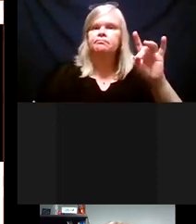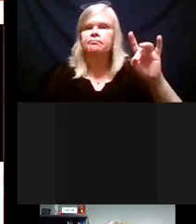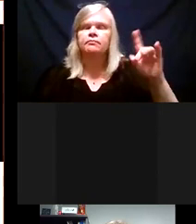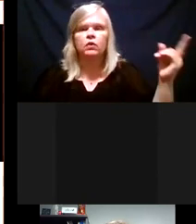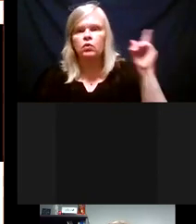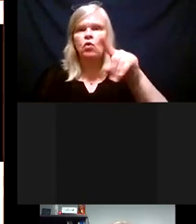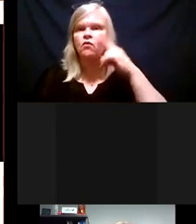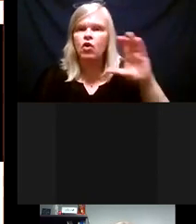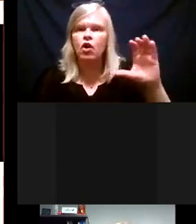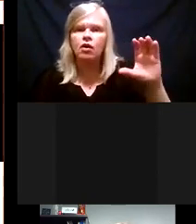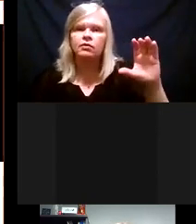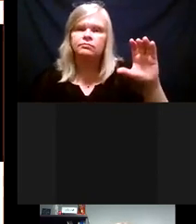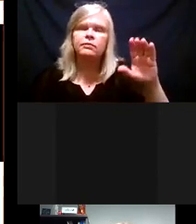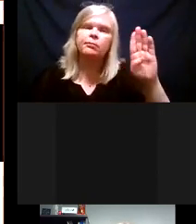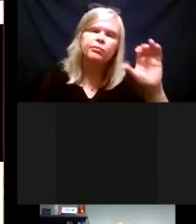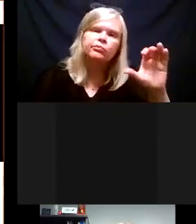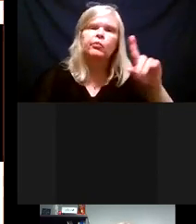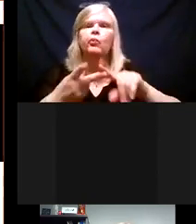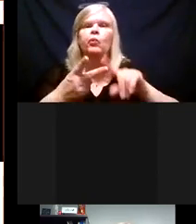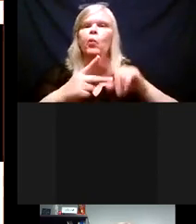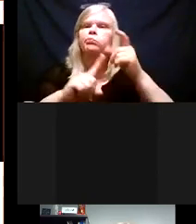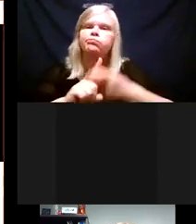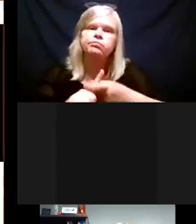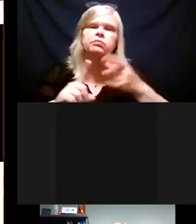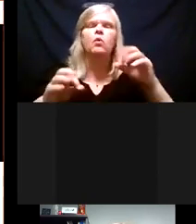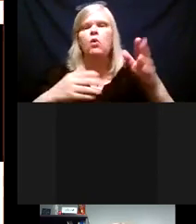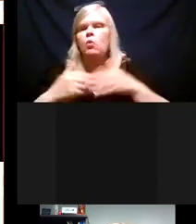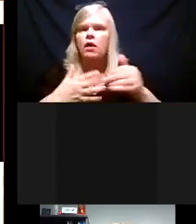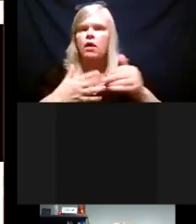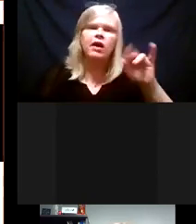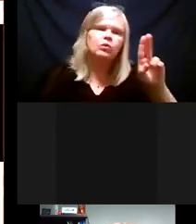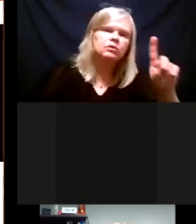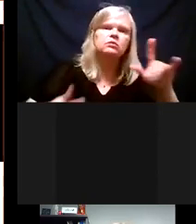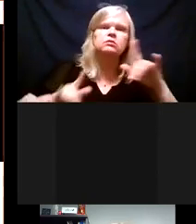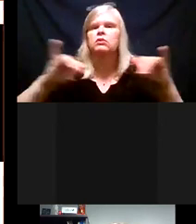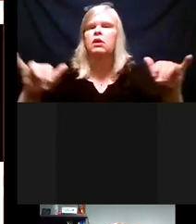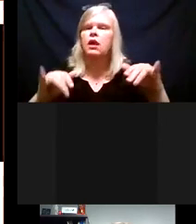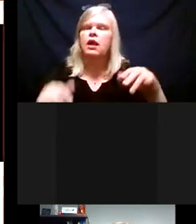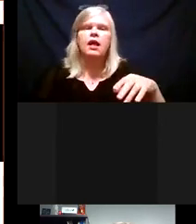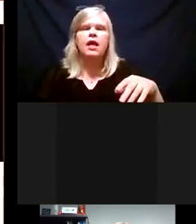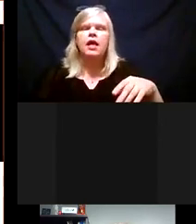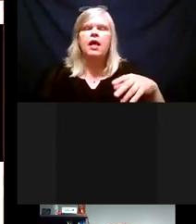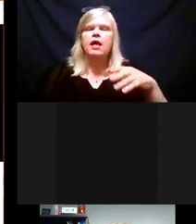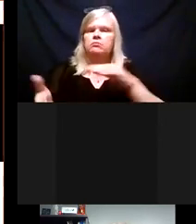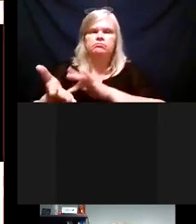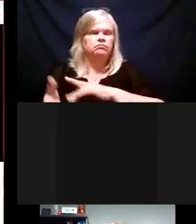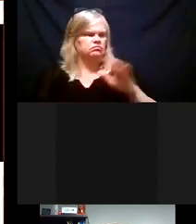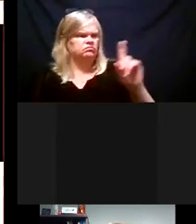FOR EXAMPLE, AND THE HOSPITAL SAYS NO, OR THE MEDICAL PROVIDER SAYS, NO, WE'RE NOT GOING TO GIVE THOSE TO YOU BECAUSE YOU